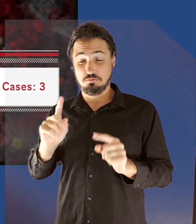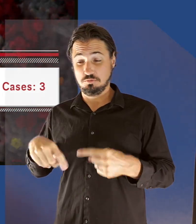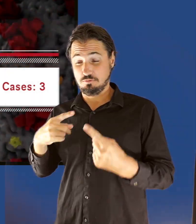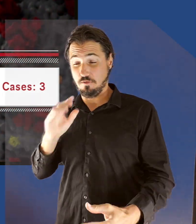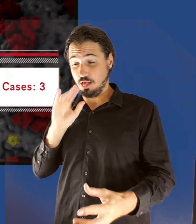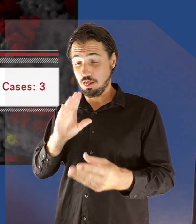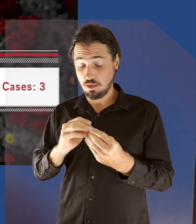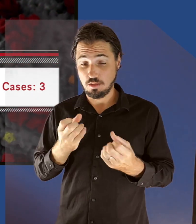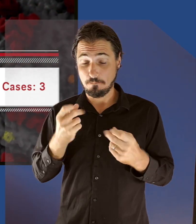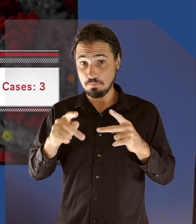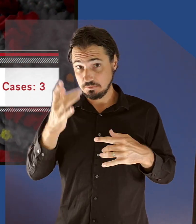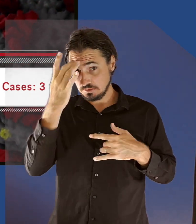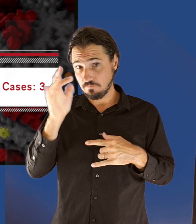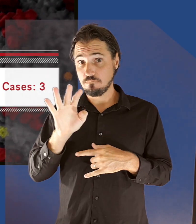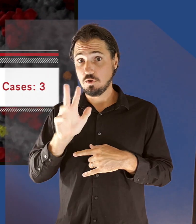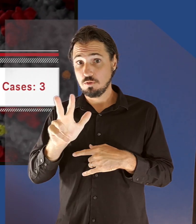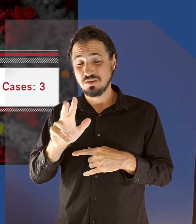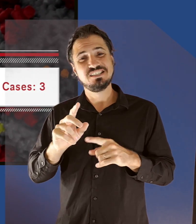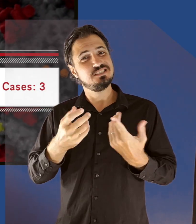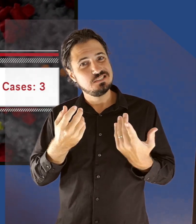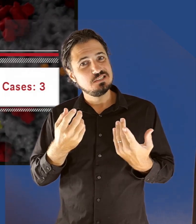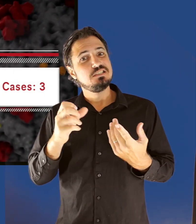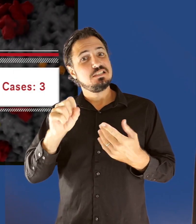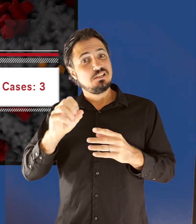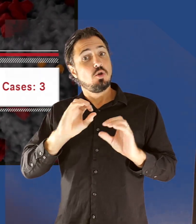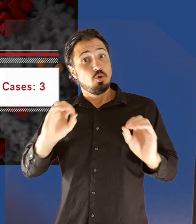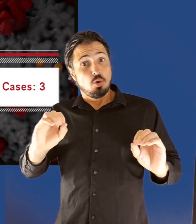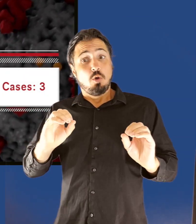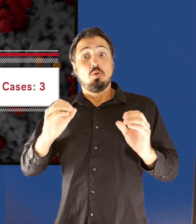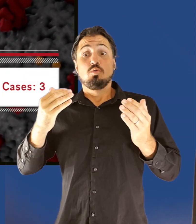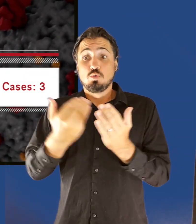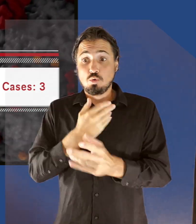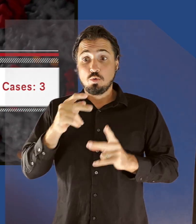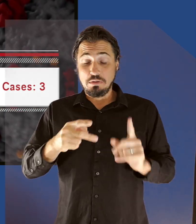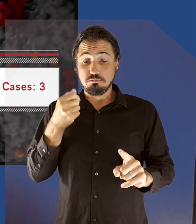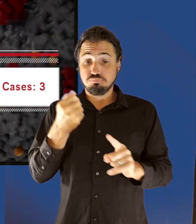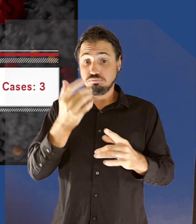While we have no new cases, we do have some very unfortunate news to report.